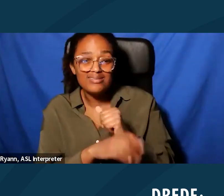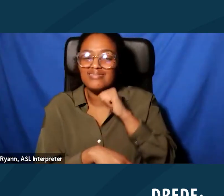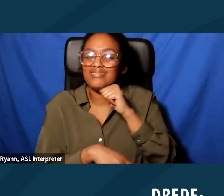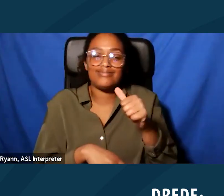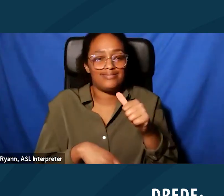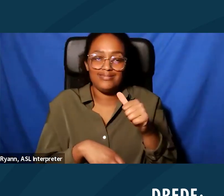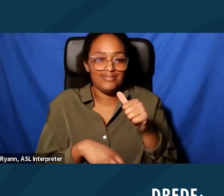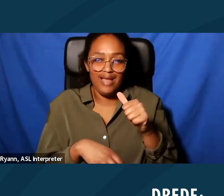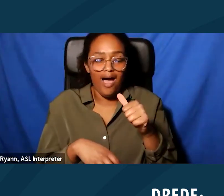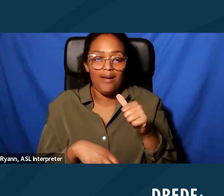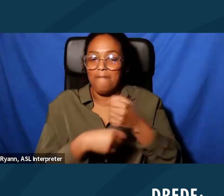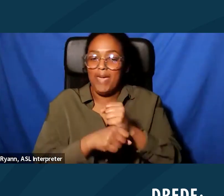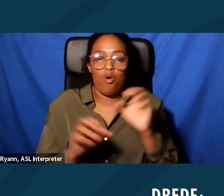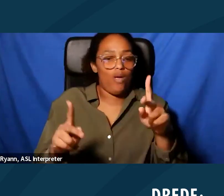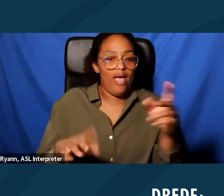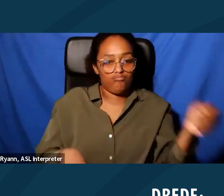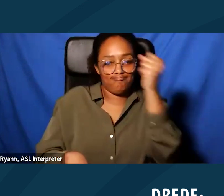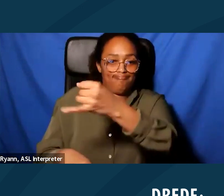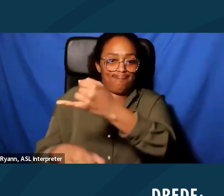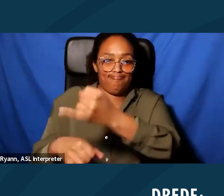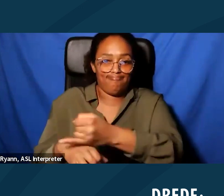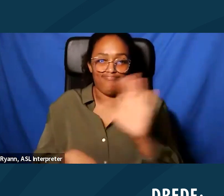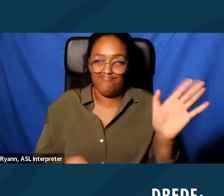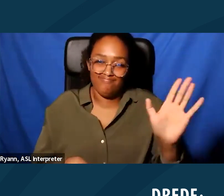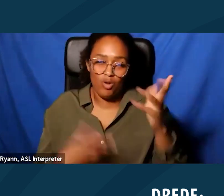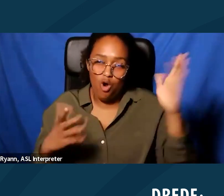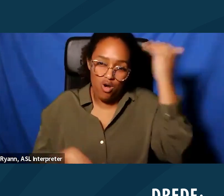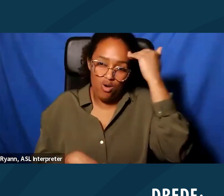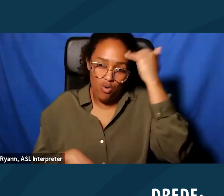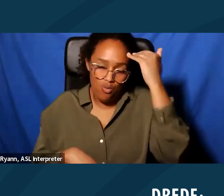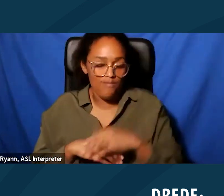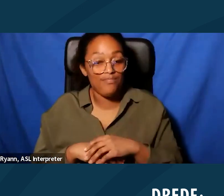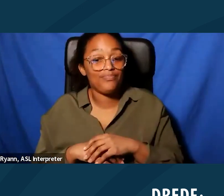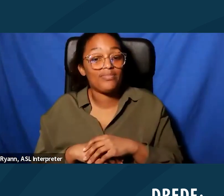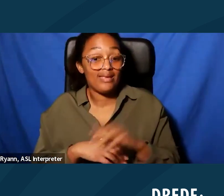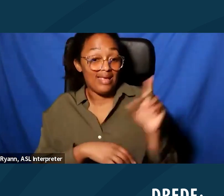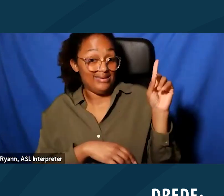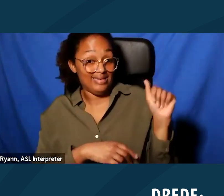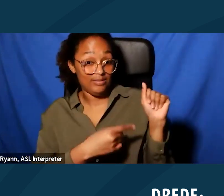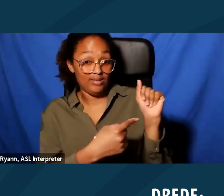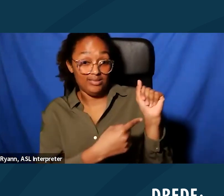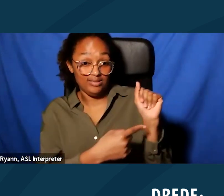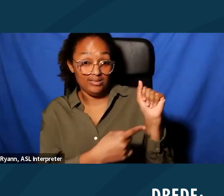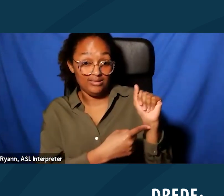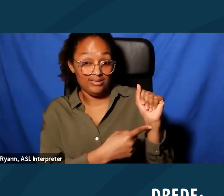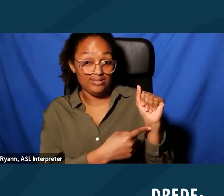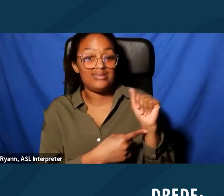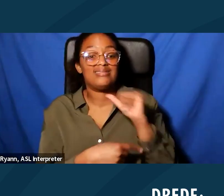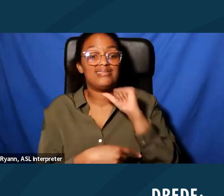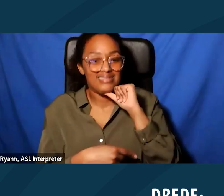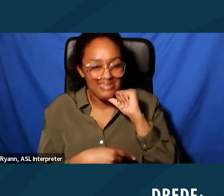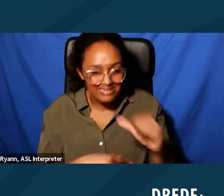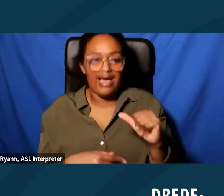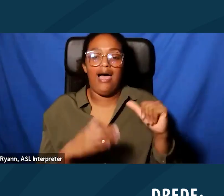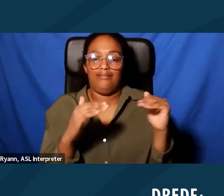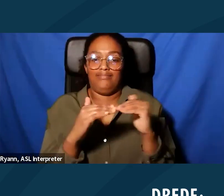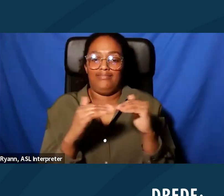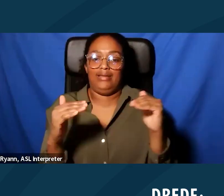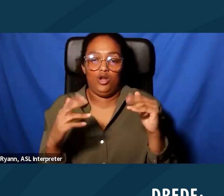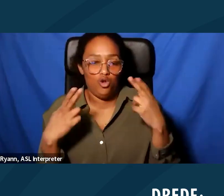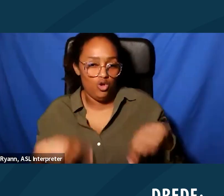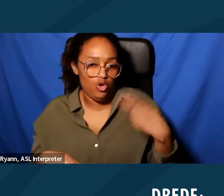We know this stuff. We know disabilities does not mean humanity. Right? It don't